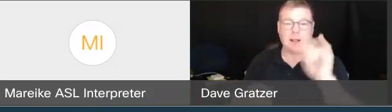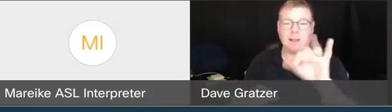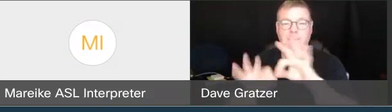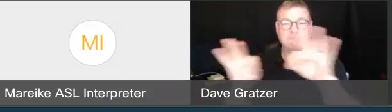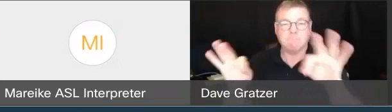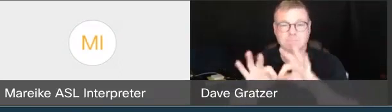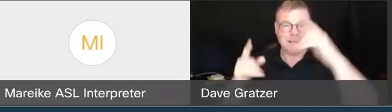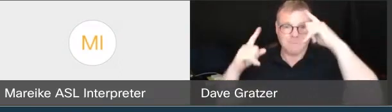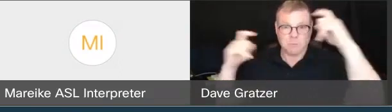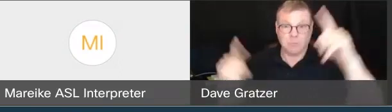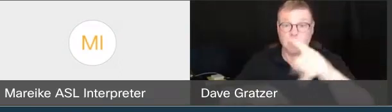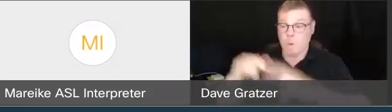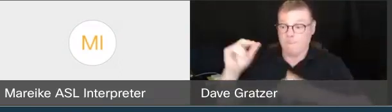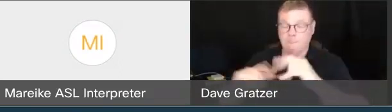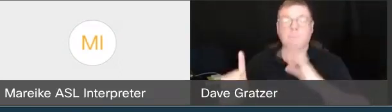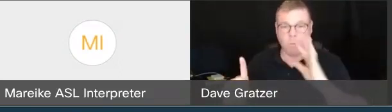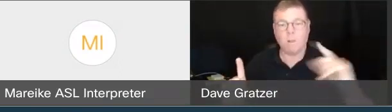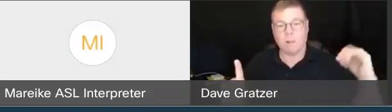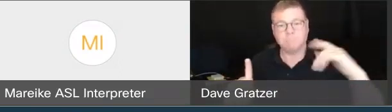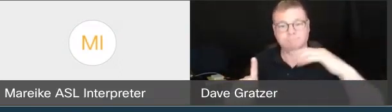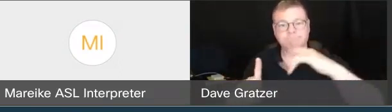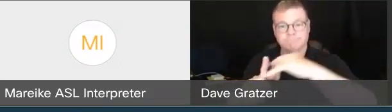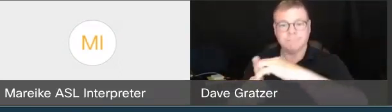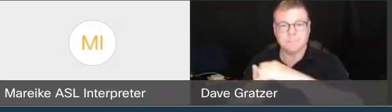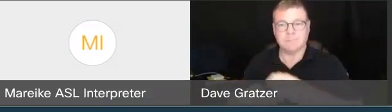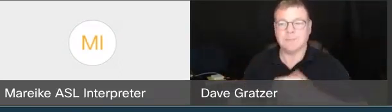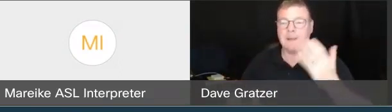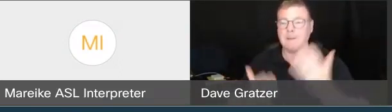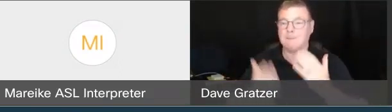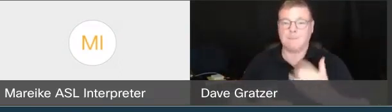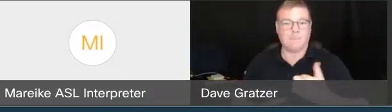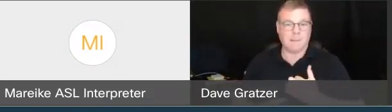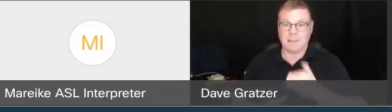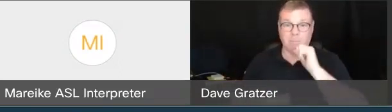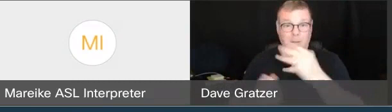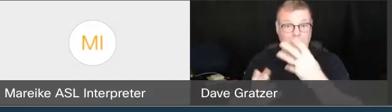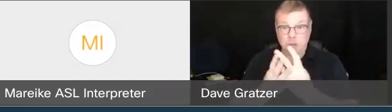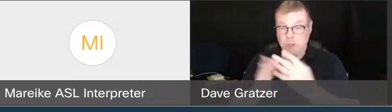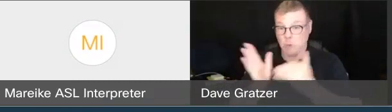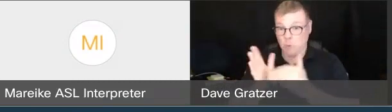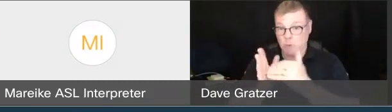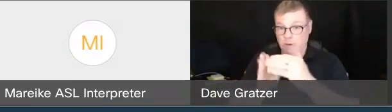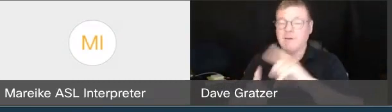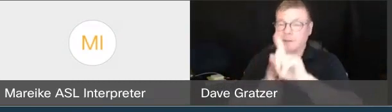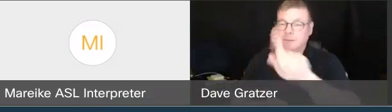them and they will come. So maybe I'm not in the jail as often, but somebody else is so community